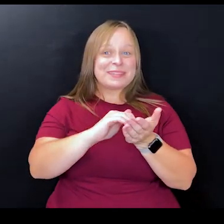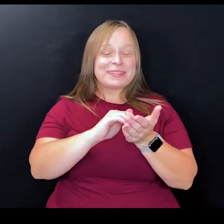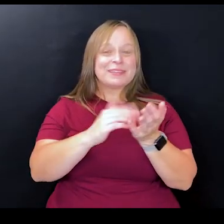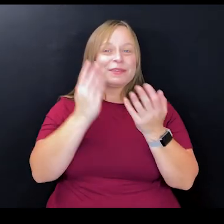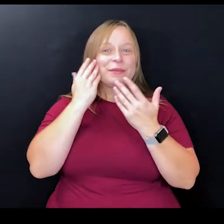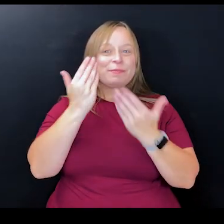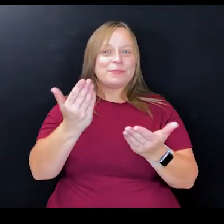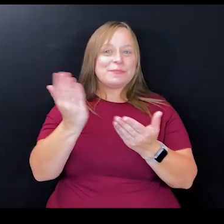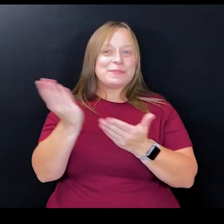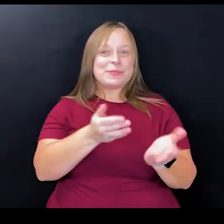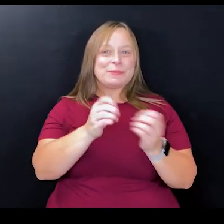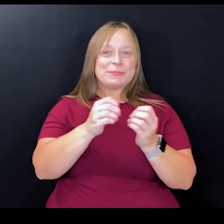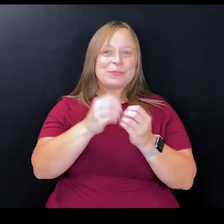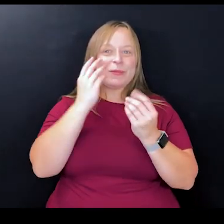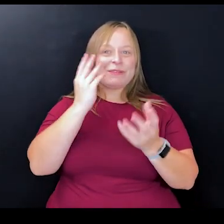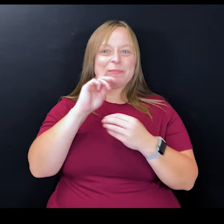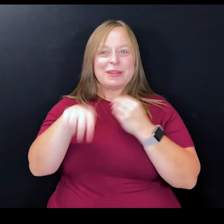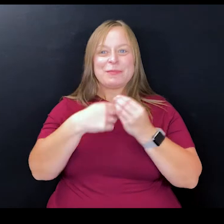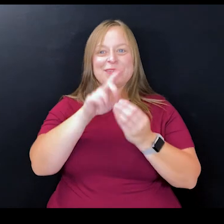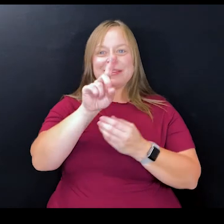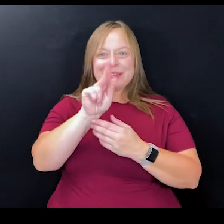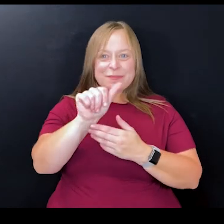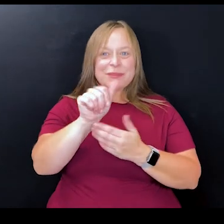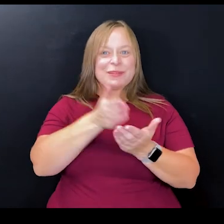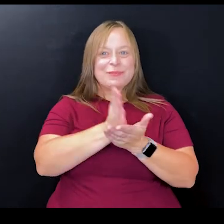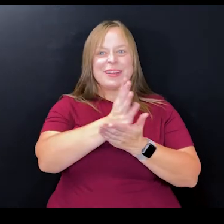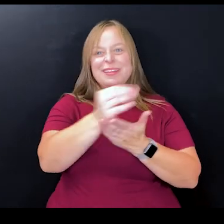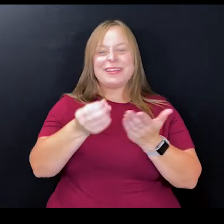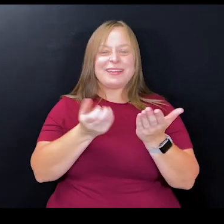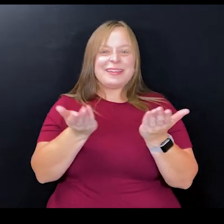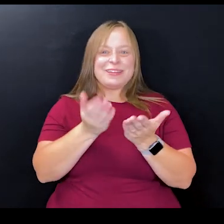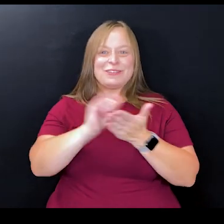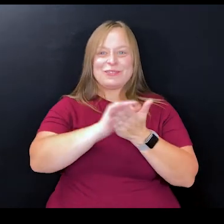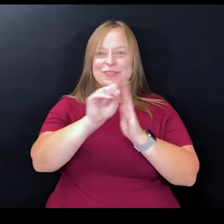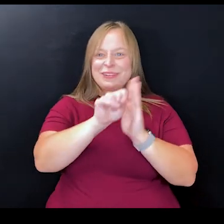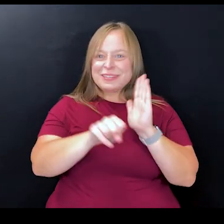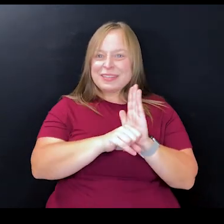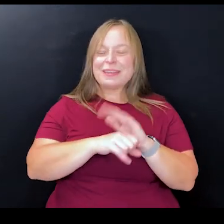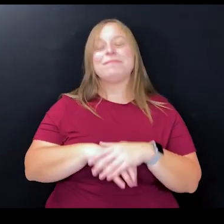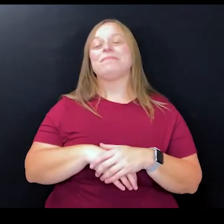where we'll bring you more information on disability rights in the state of New York.